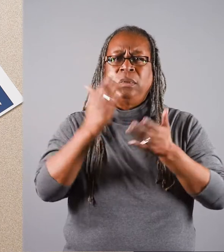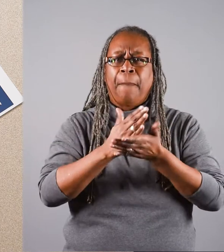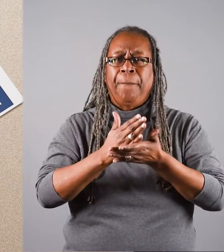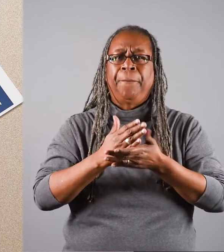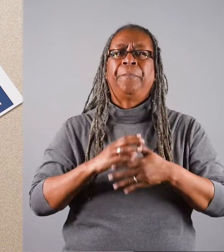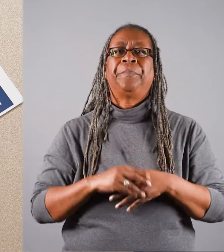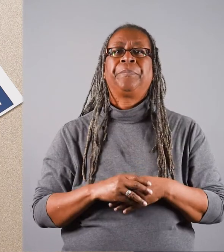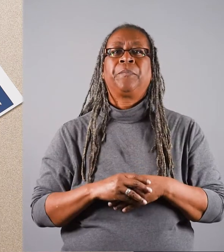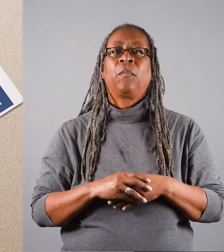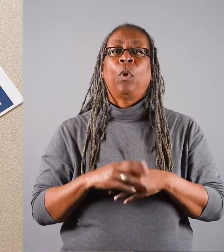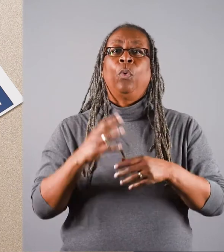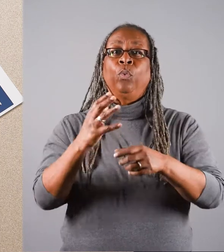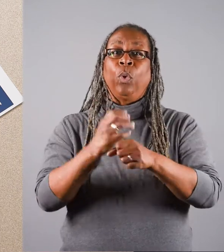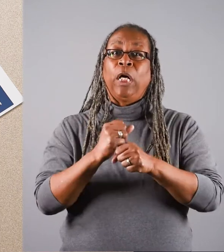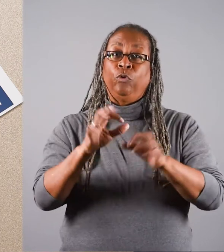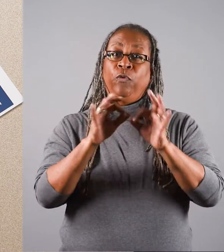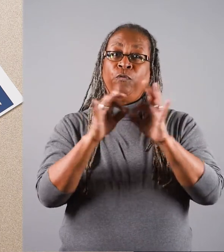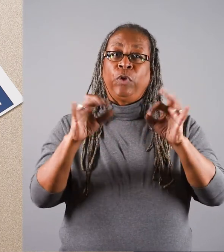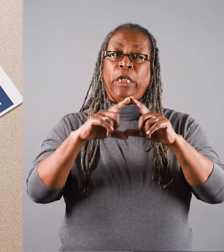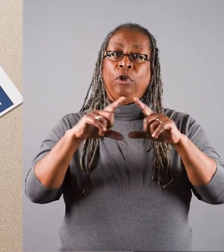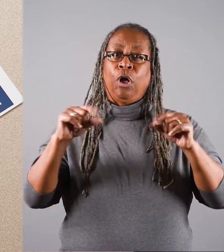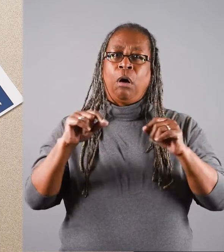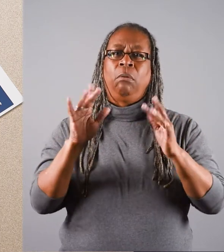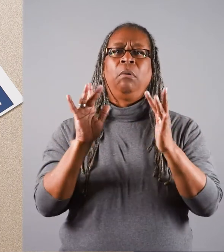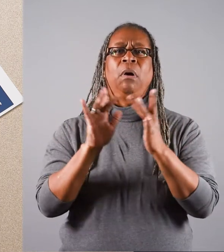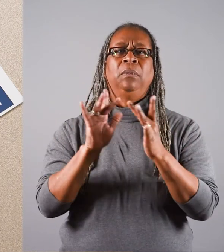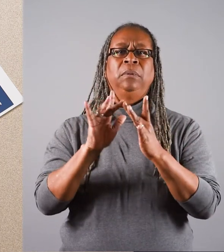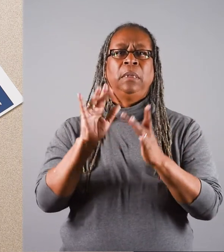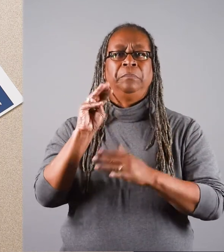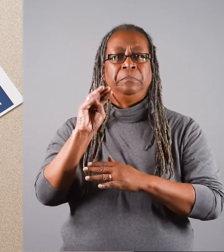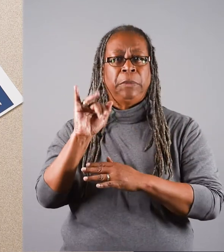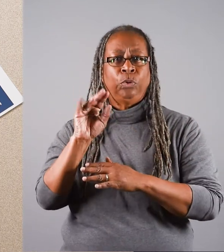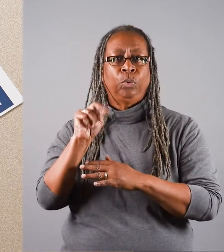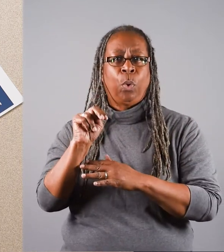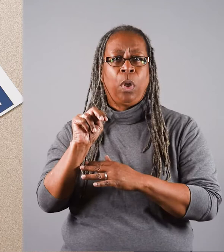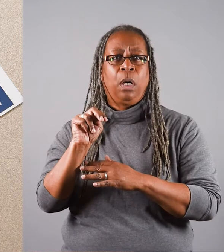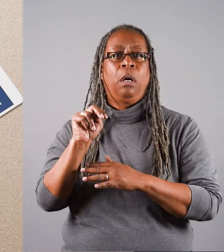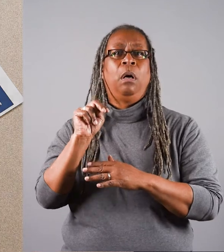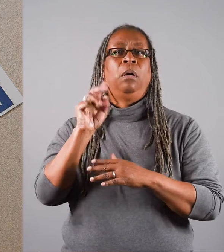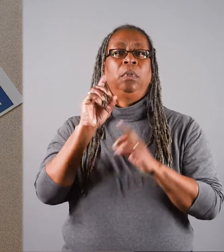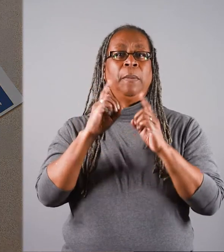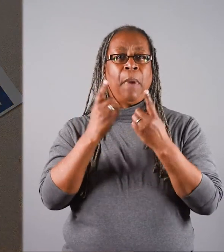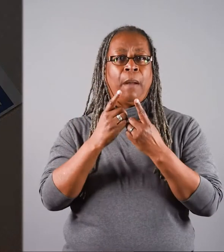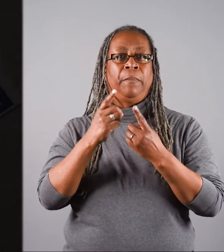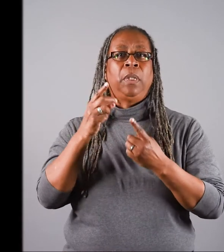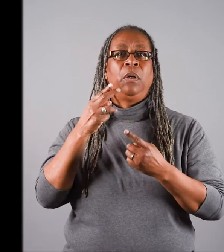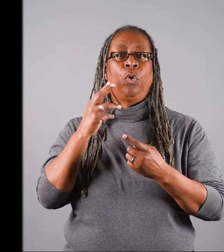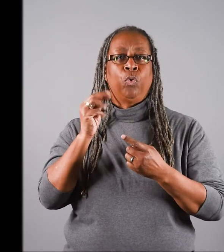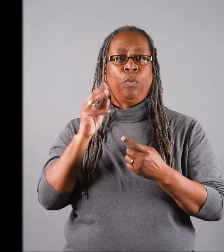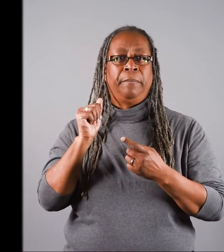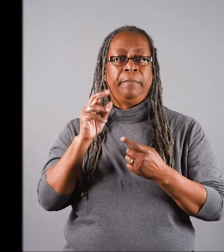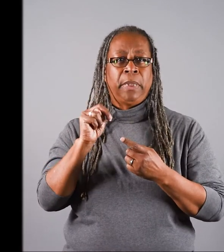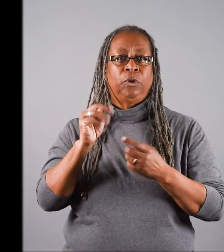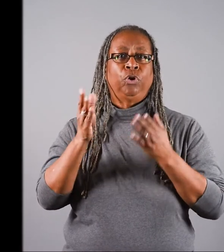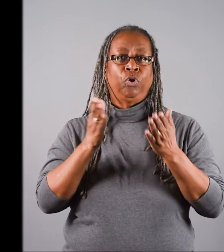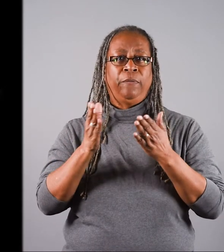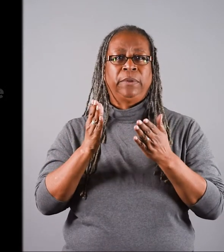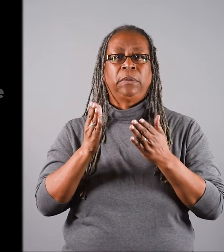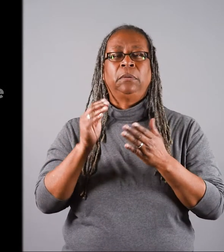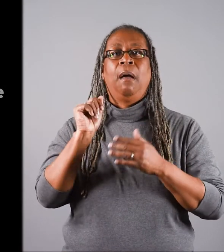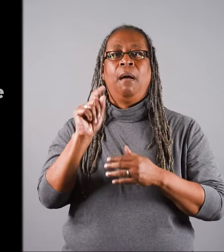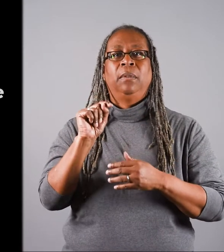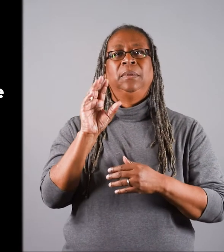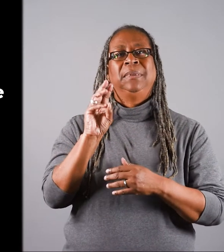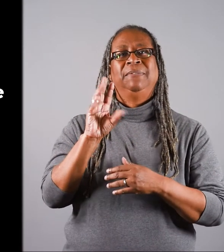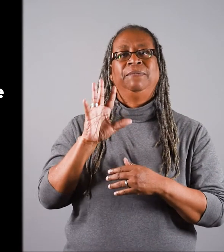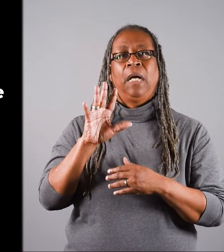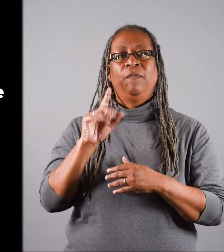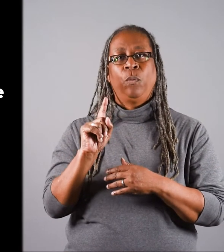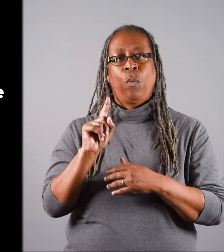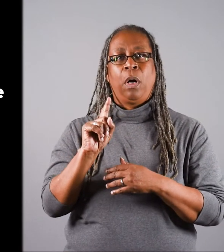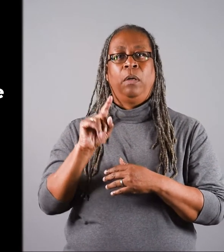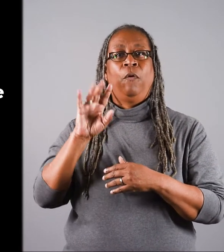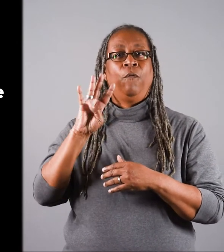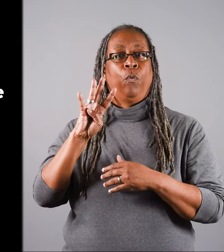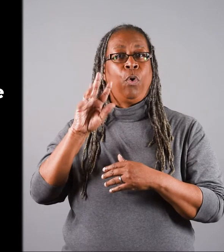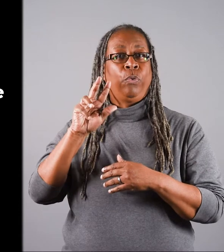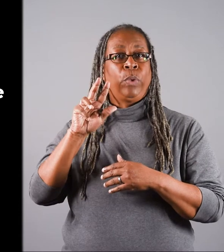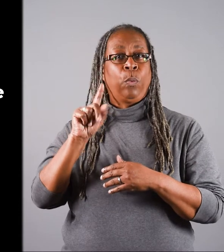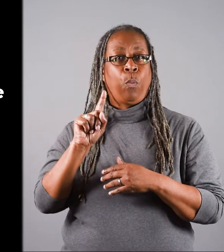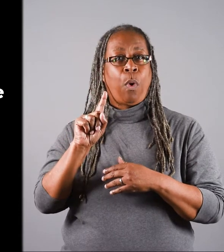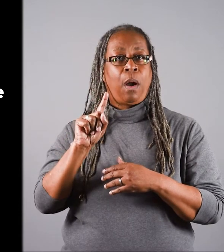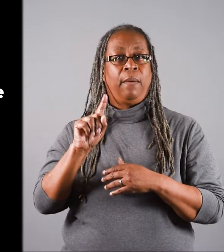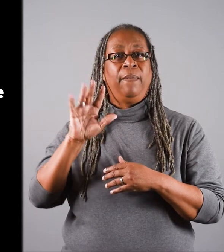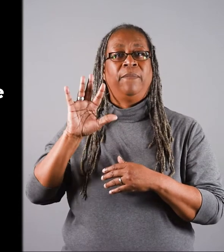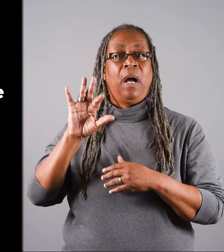To get your free card contact the Minnesota Department of Human Services at 651-431-5940